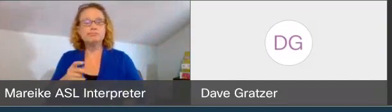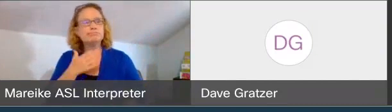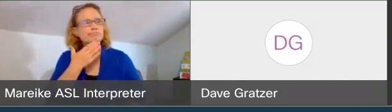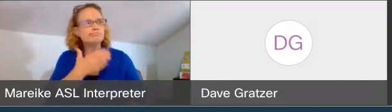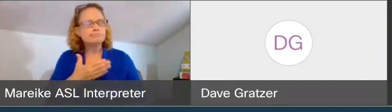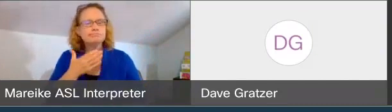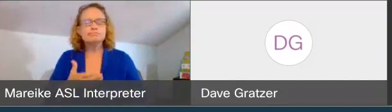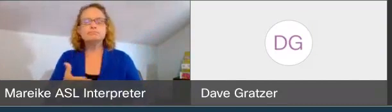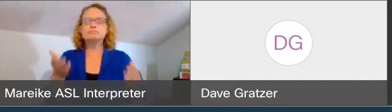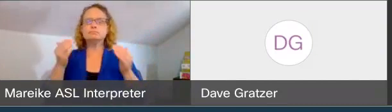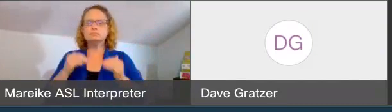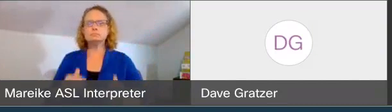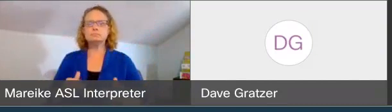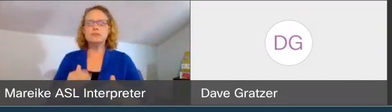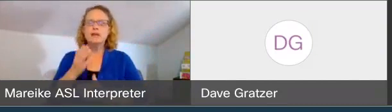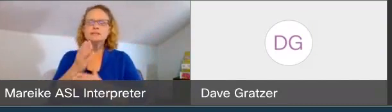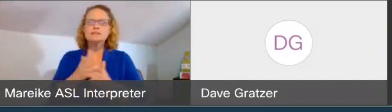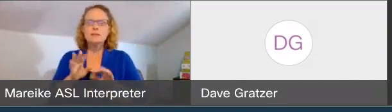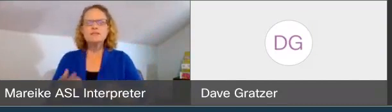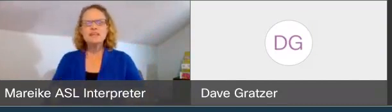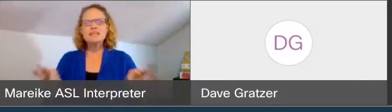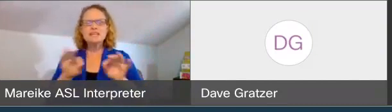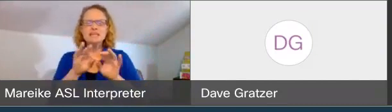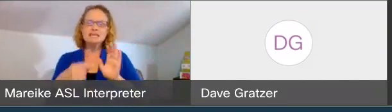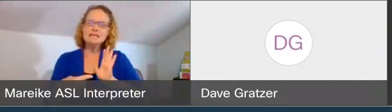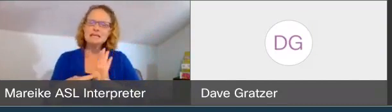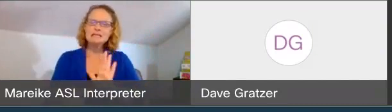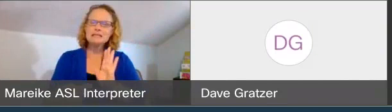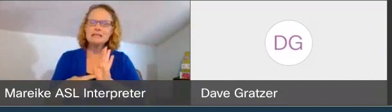are some of the key indicators of success for a FACT team?